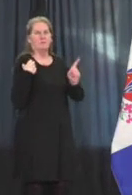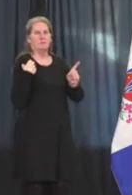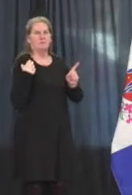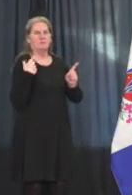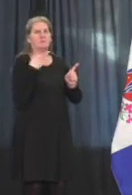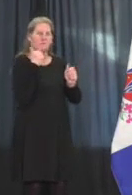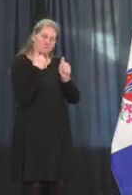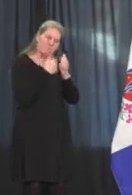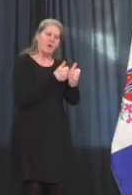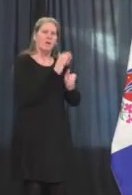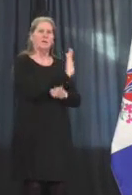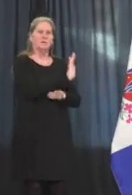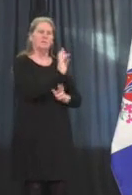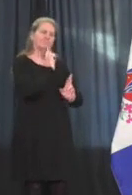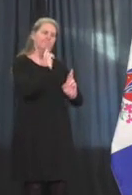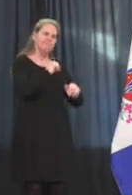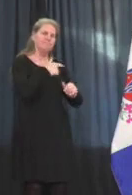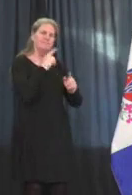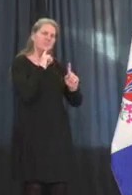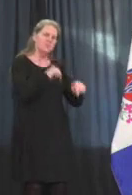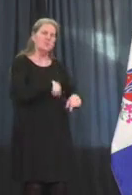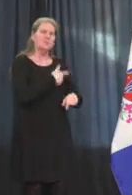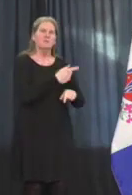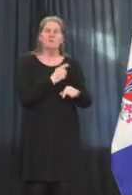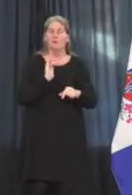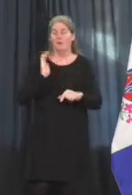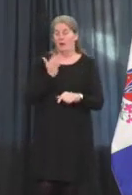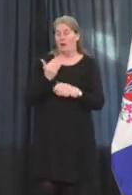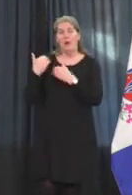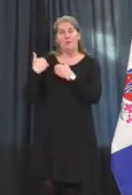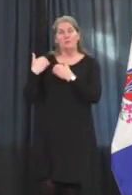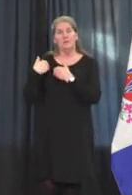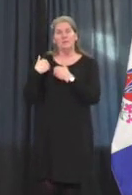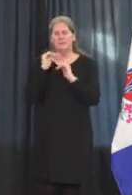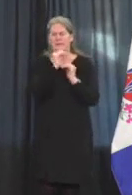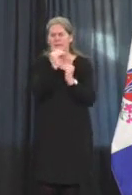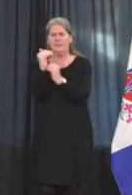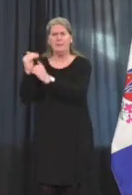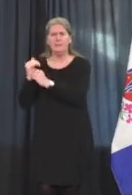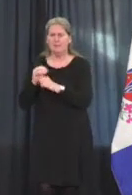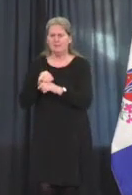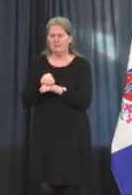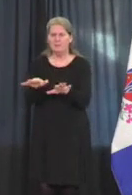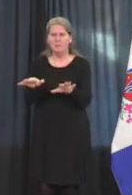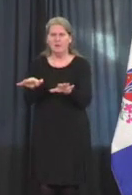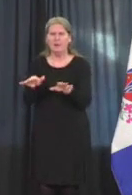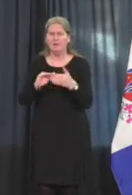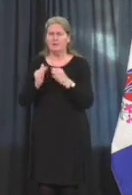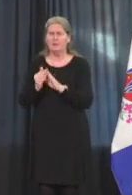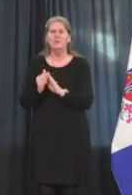OPPORTUNITY AND RESPONSIBILITY TO CONTAIN COVID-19 AND AVOID COMMUNITY TRANSMISSION.